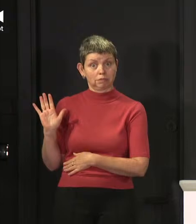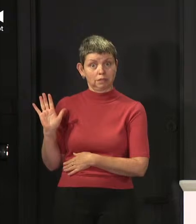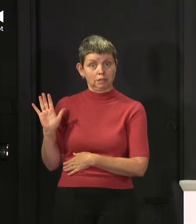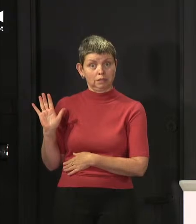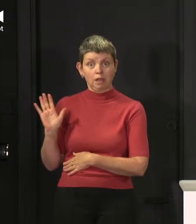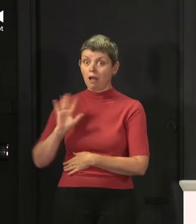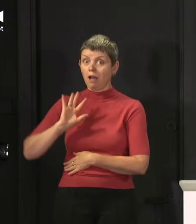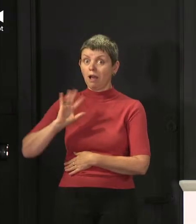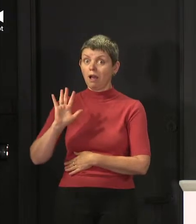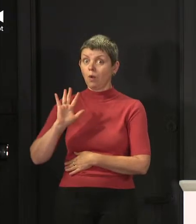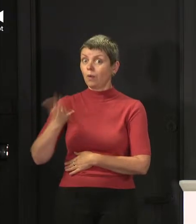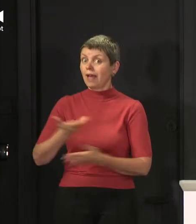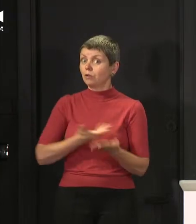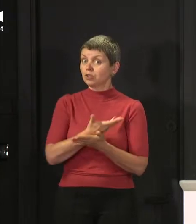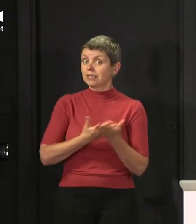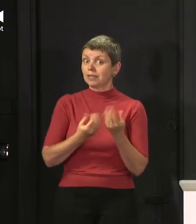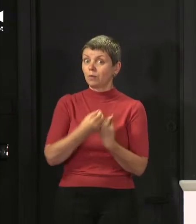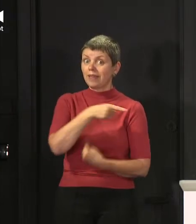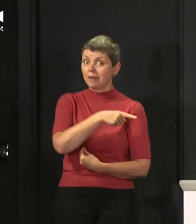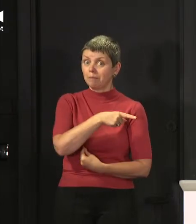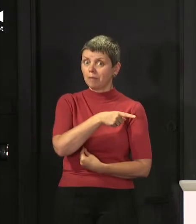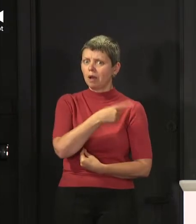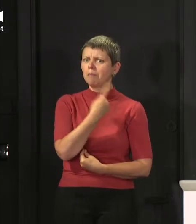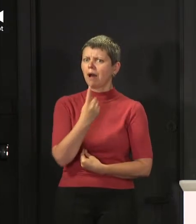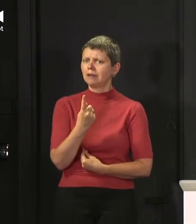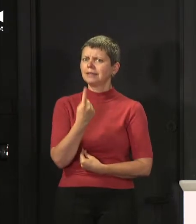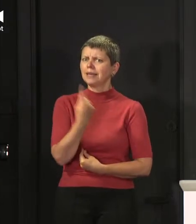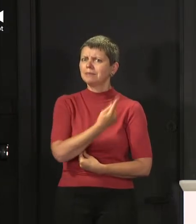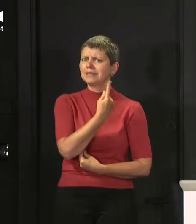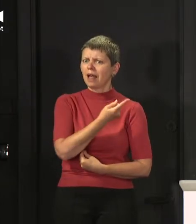independently, without any reference to each other, have described it in the same way.